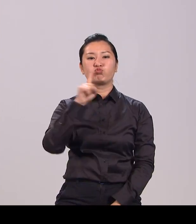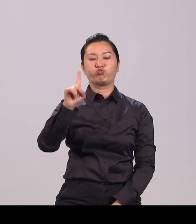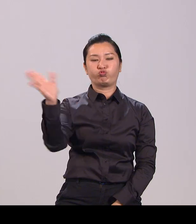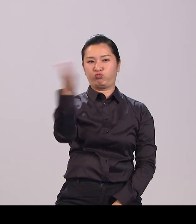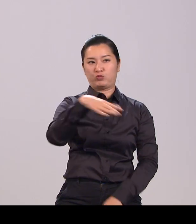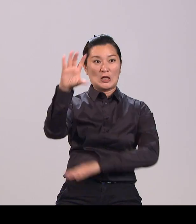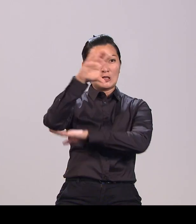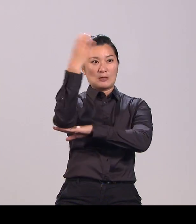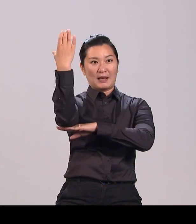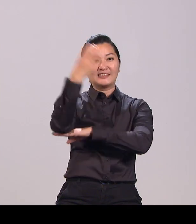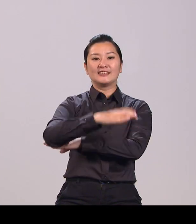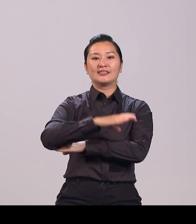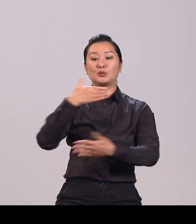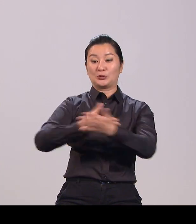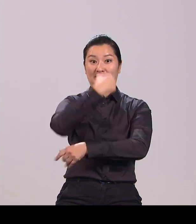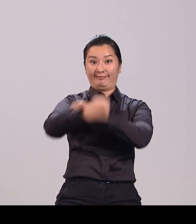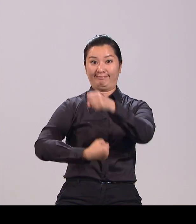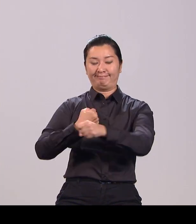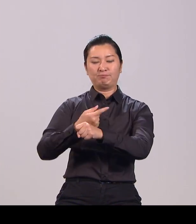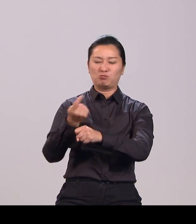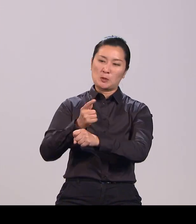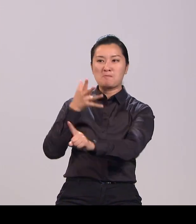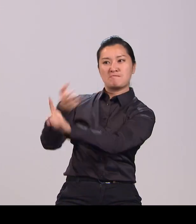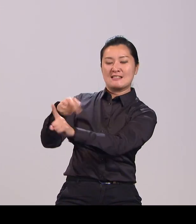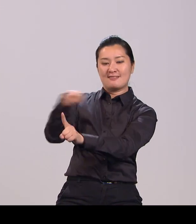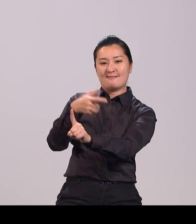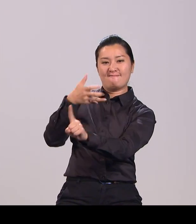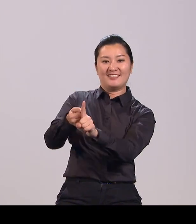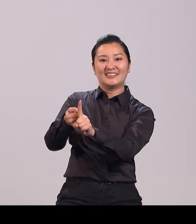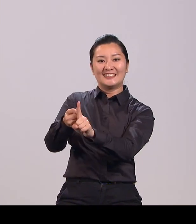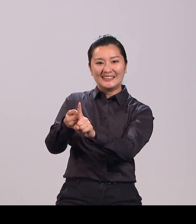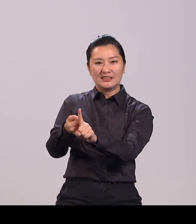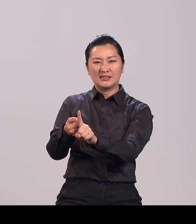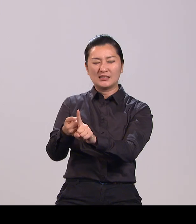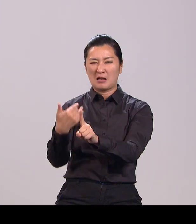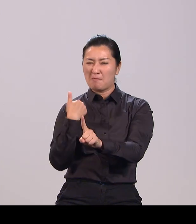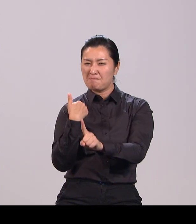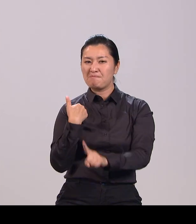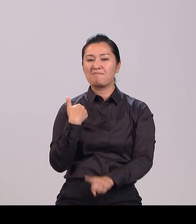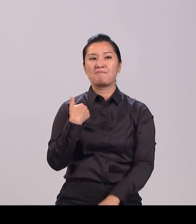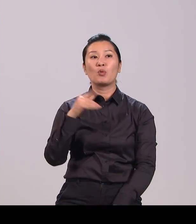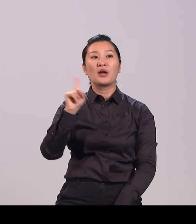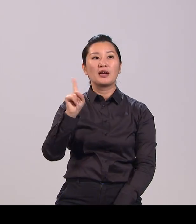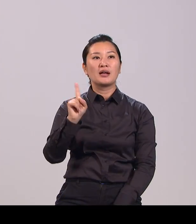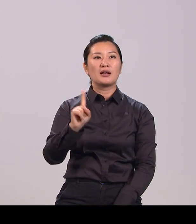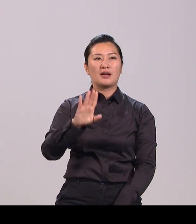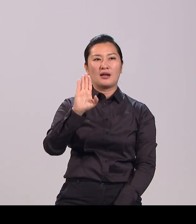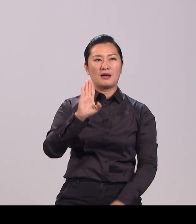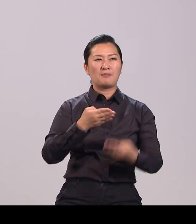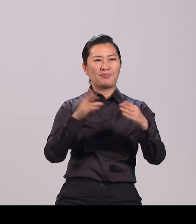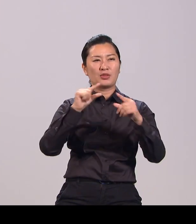ISIS has a magazine, Al-Fatihin, published by a media agency which is its friend, in Bahasa Indonesia.